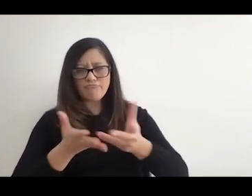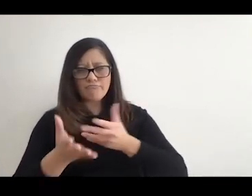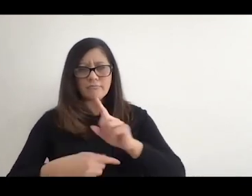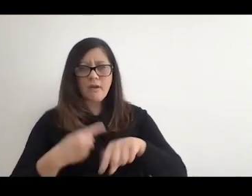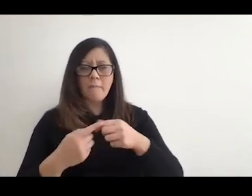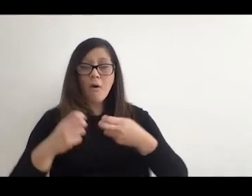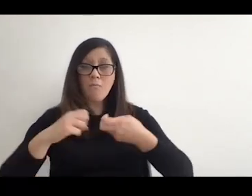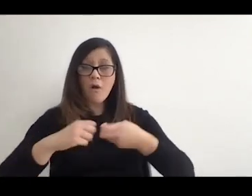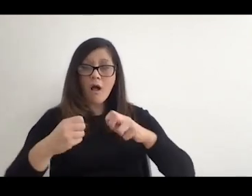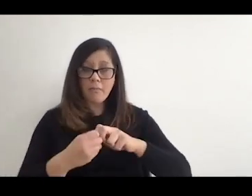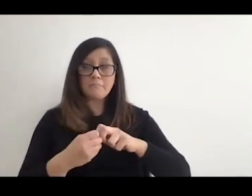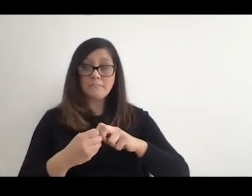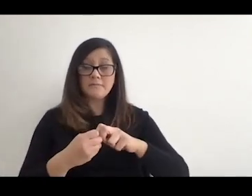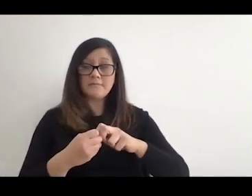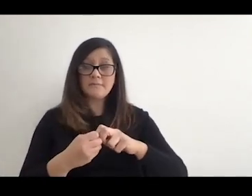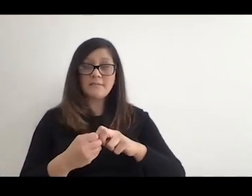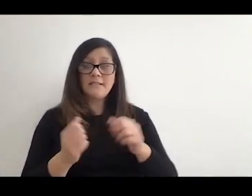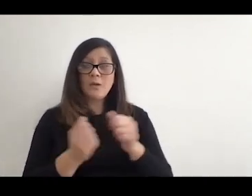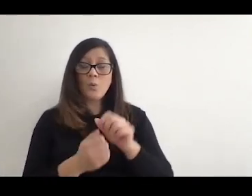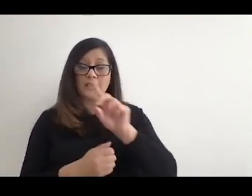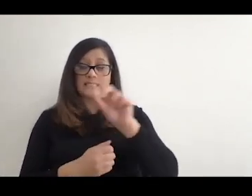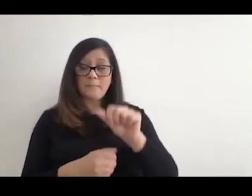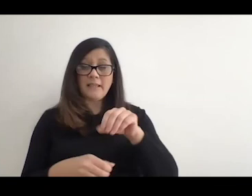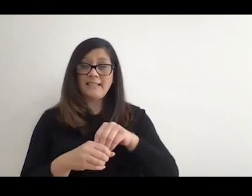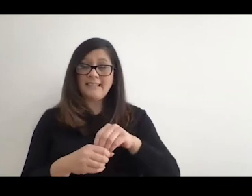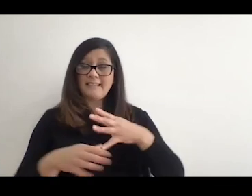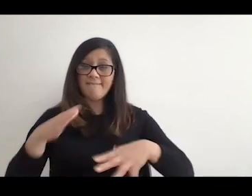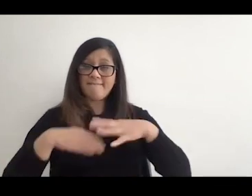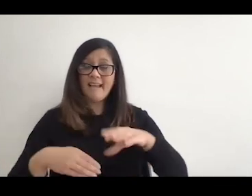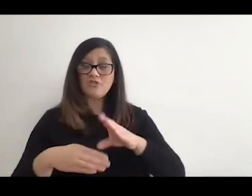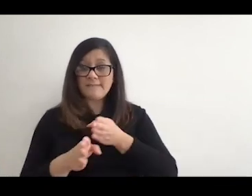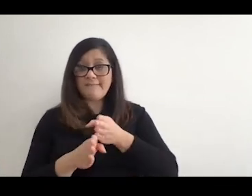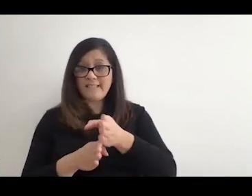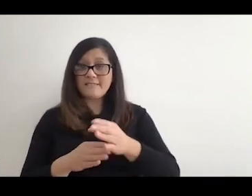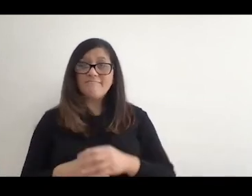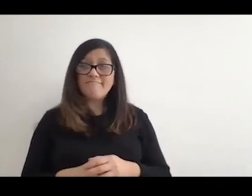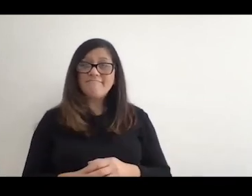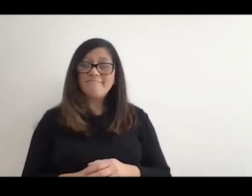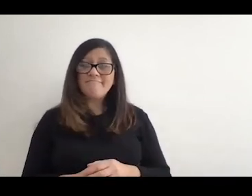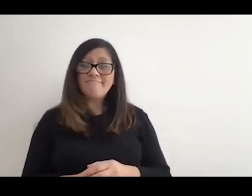I thoroughly enjoyed sharing it with you and again, thank you. I was honored to be a part